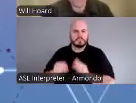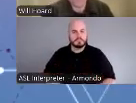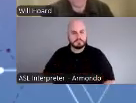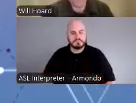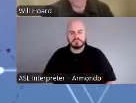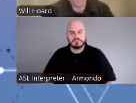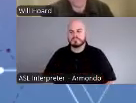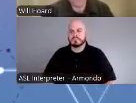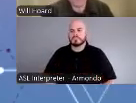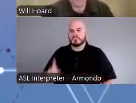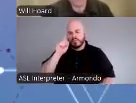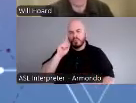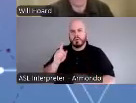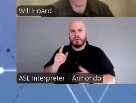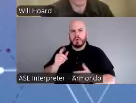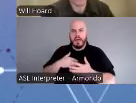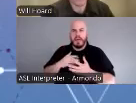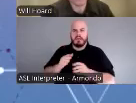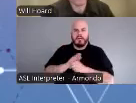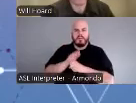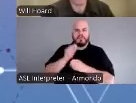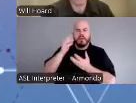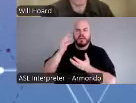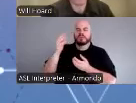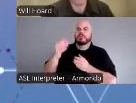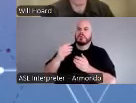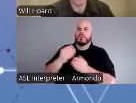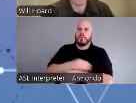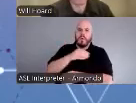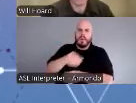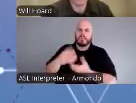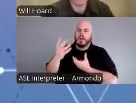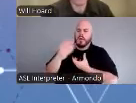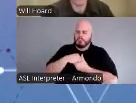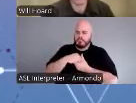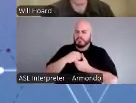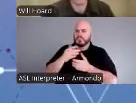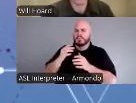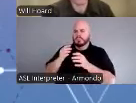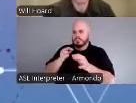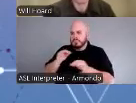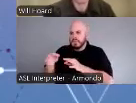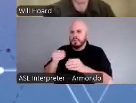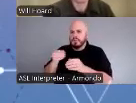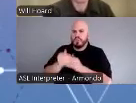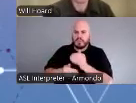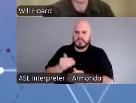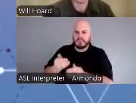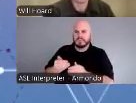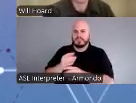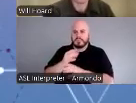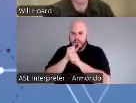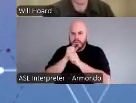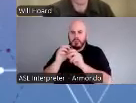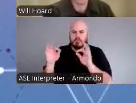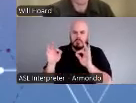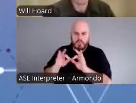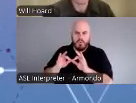to explain to them the process and how confidentiality was important and what they had to say was important,